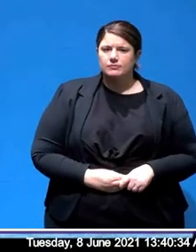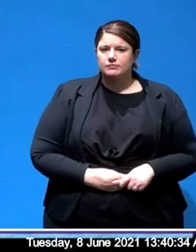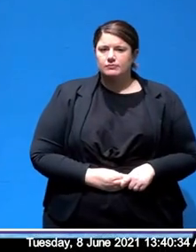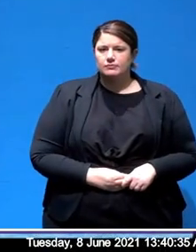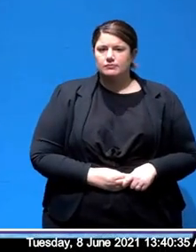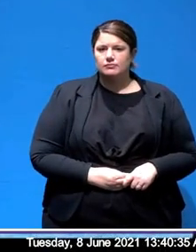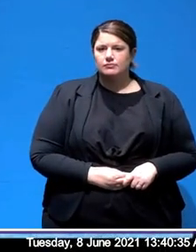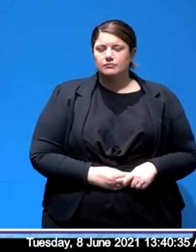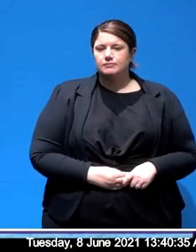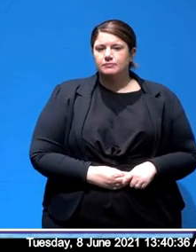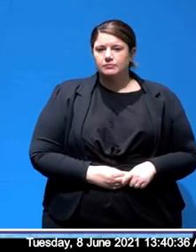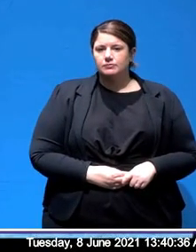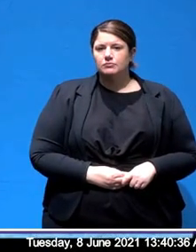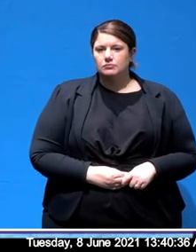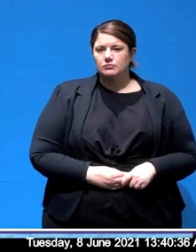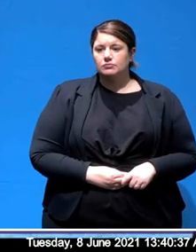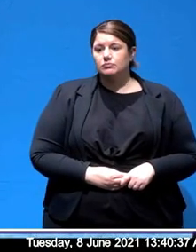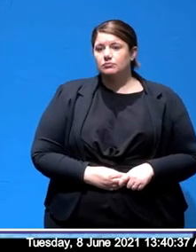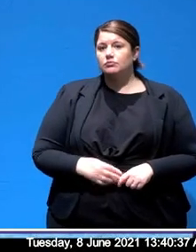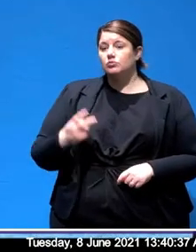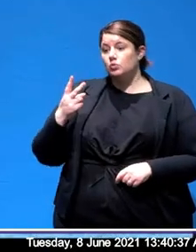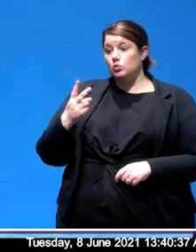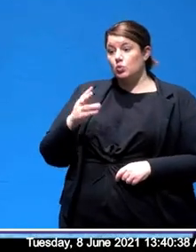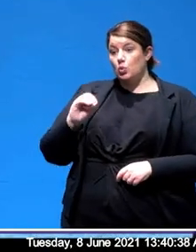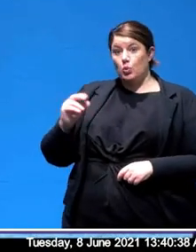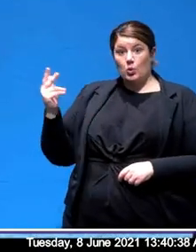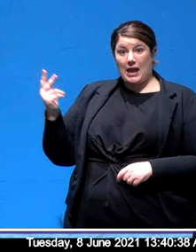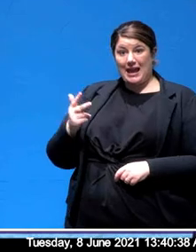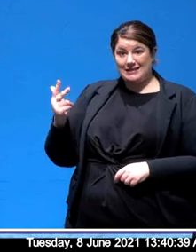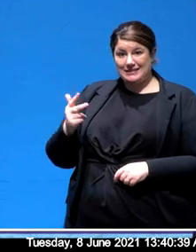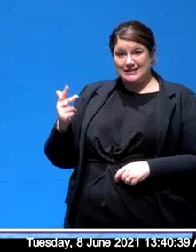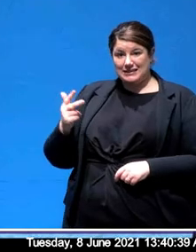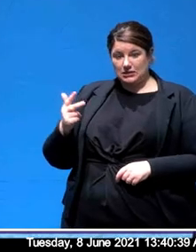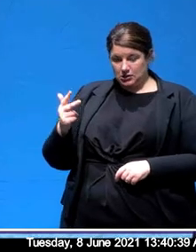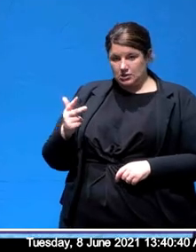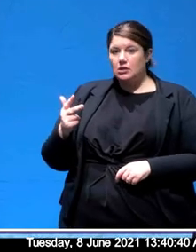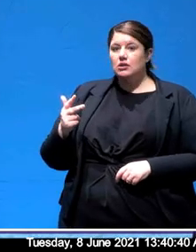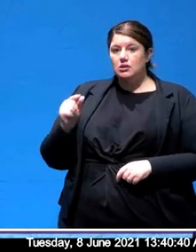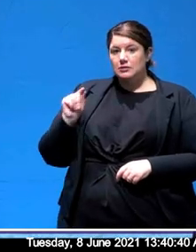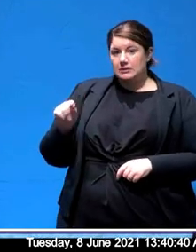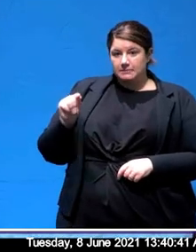That shift supervisor in 2018, the latter part of 2018,